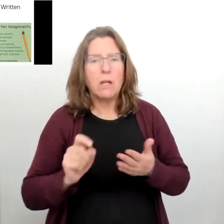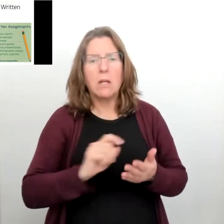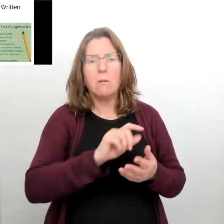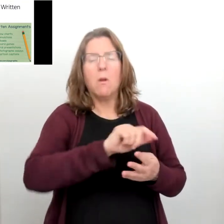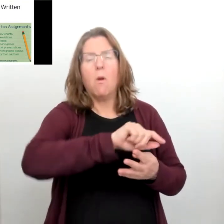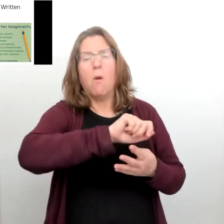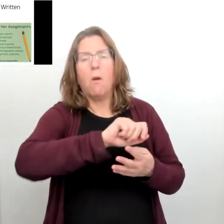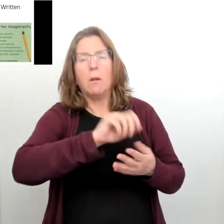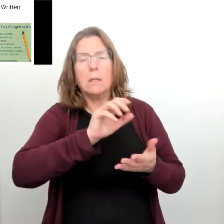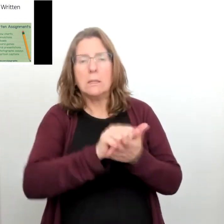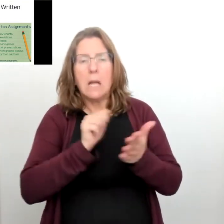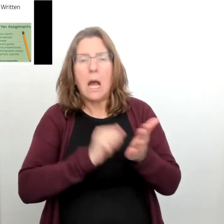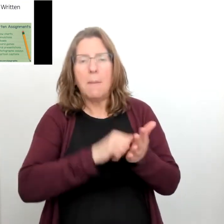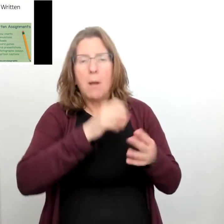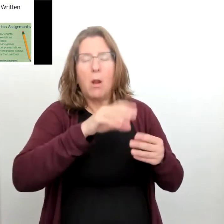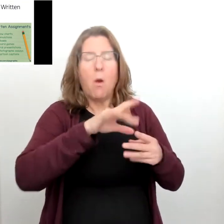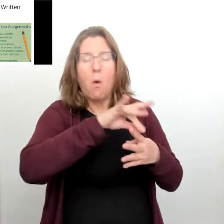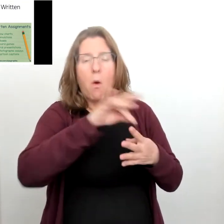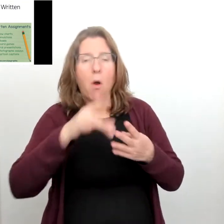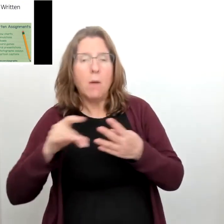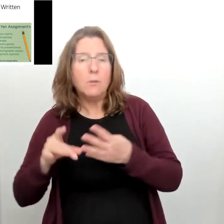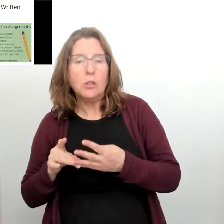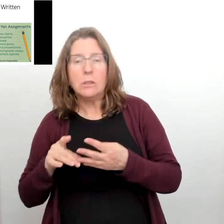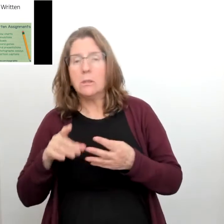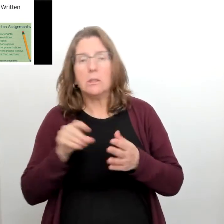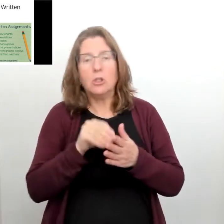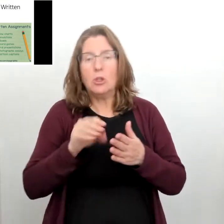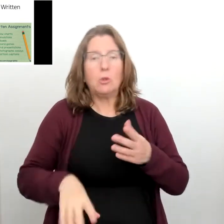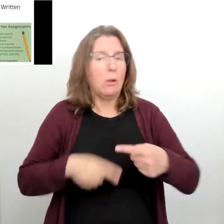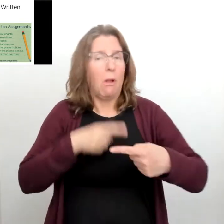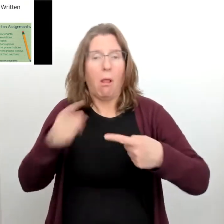This slide lists a number of alternatives to written assignments.